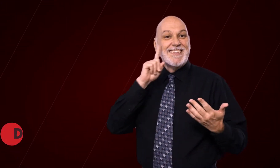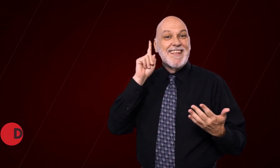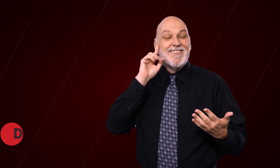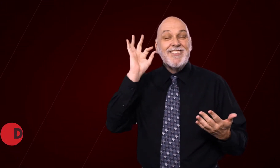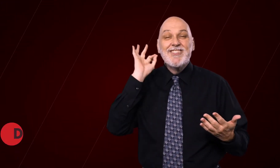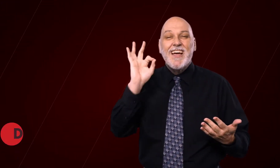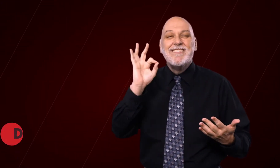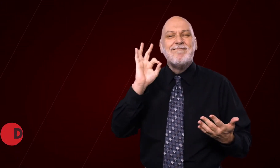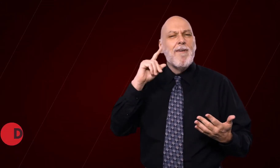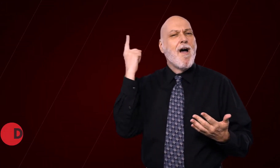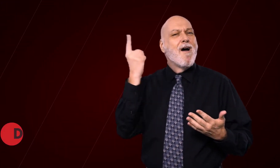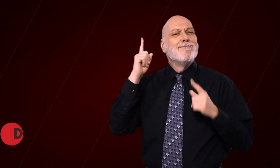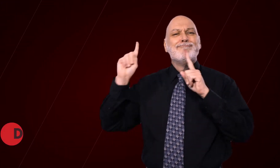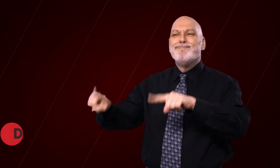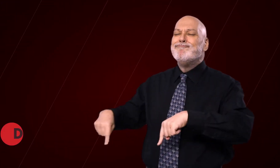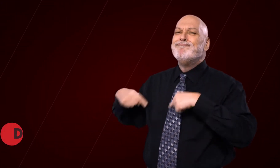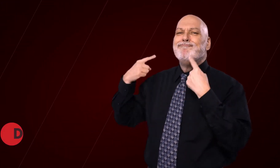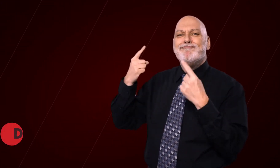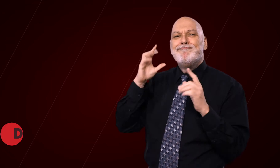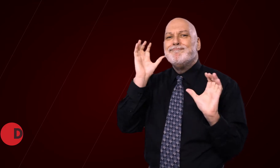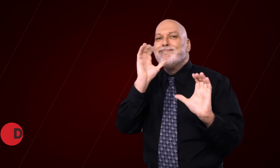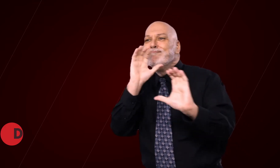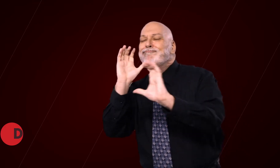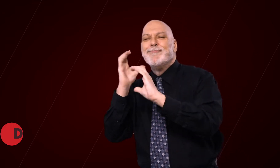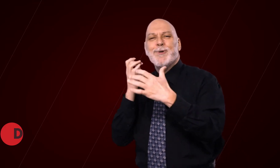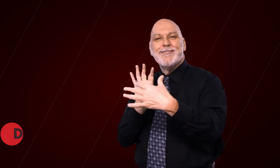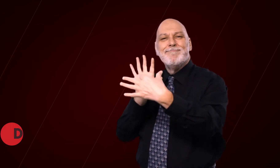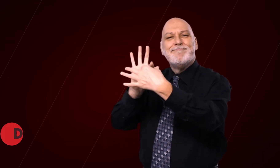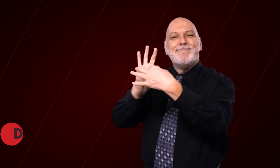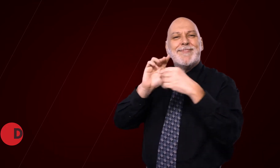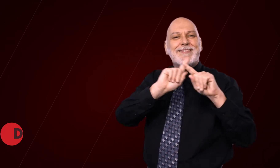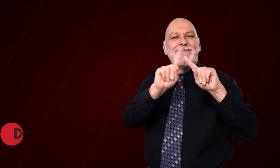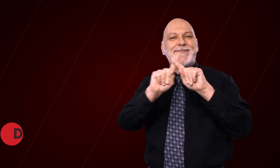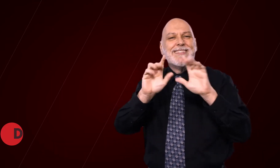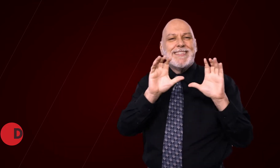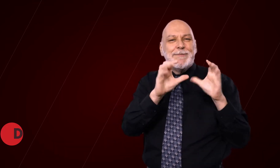[Anselmo]: DeafDots is always looking for ways to link to